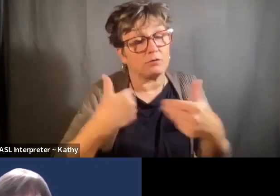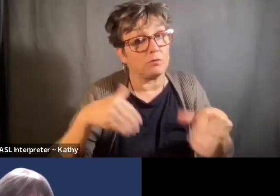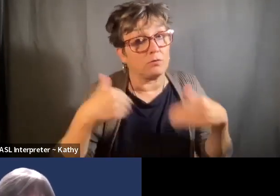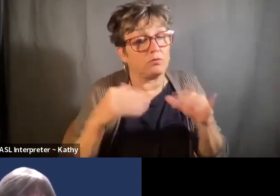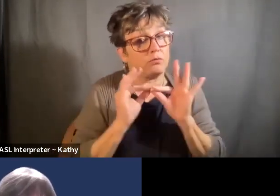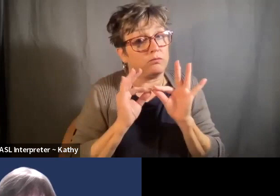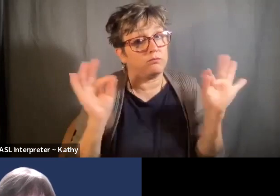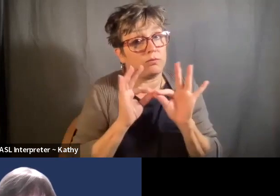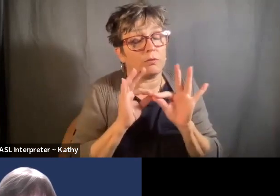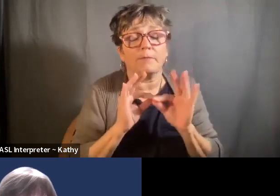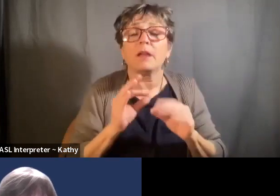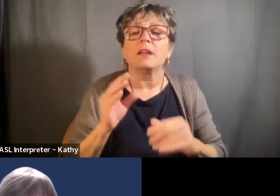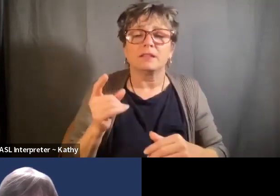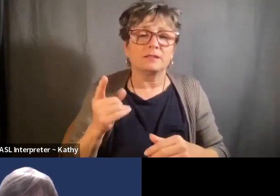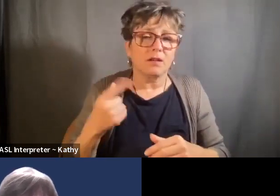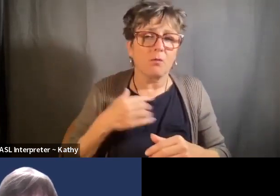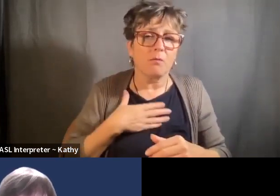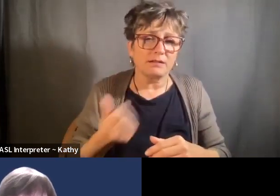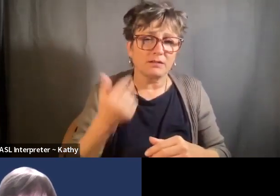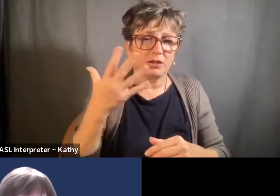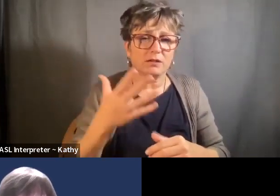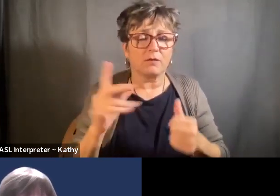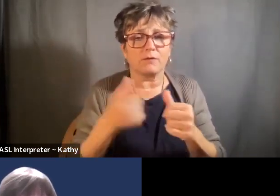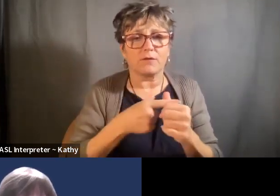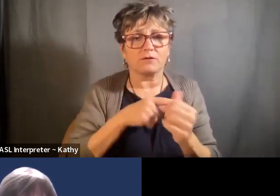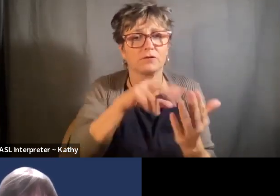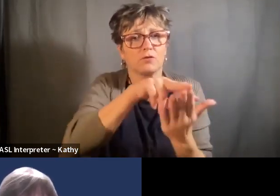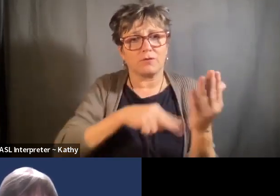would suggest that you go through the informed consent first and if that doesn't answer your